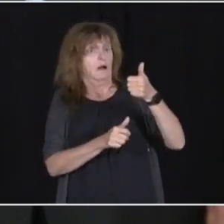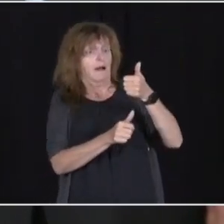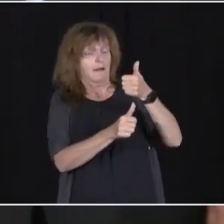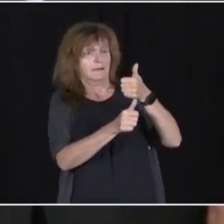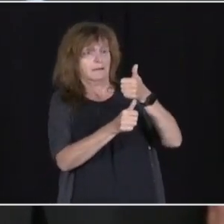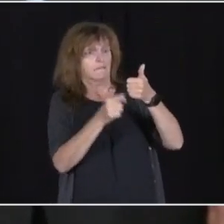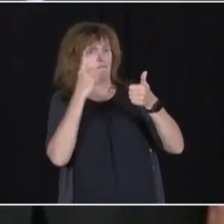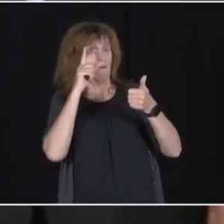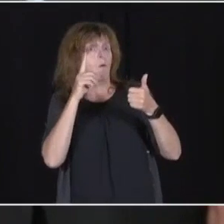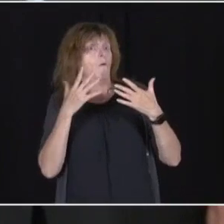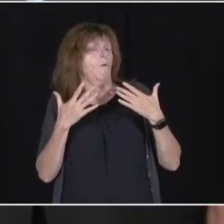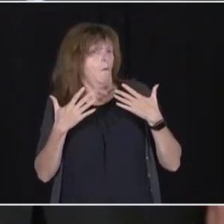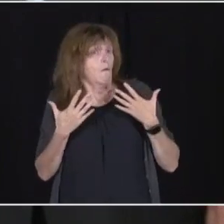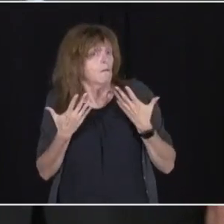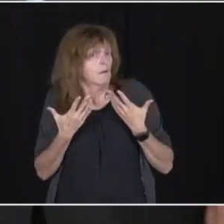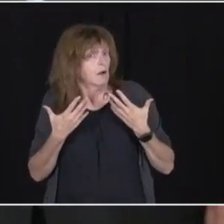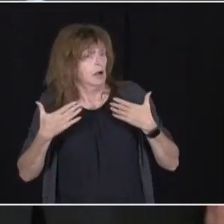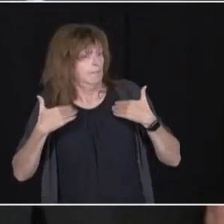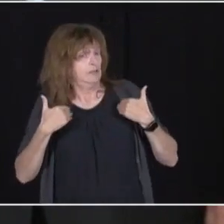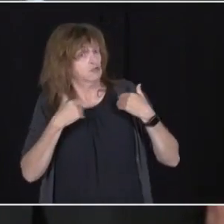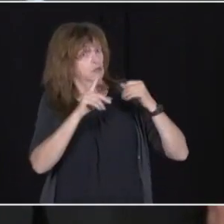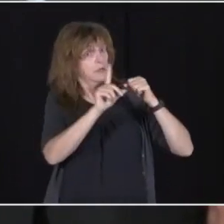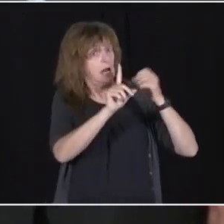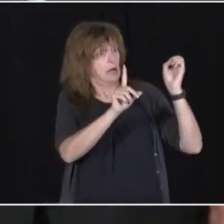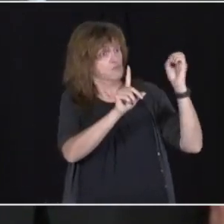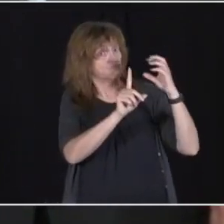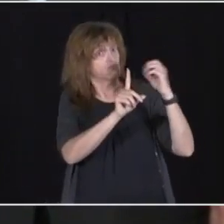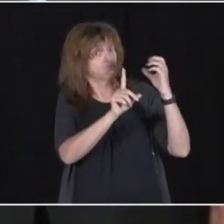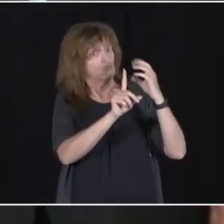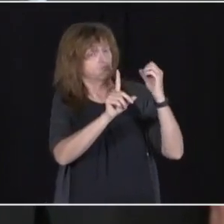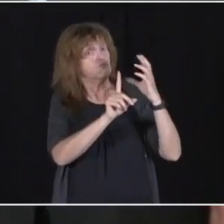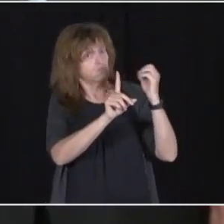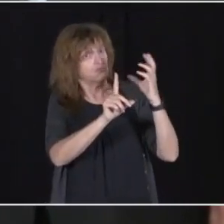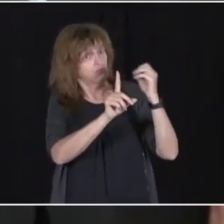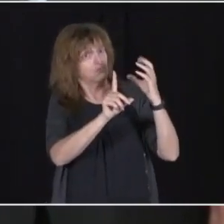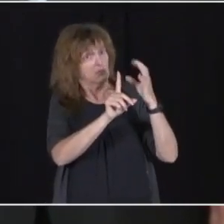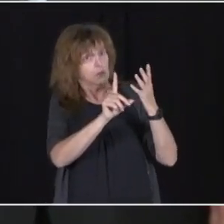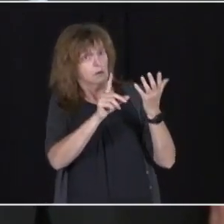that she was wanting to vote against